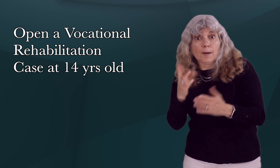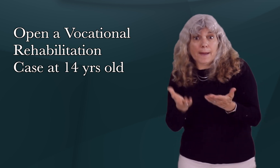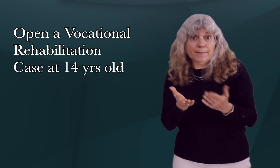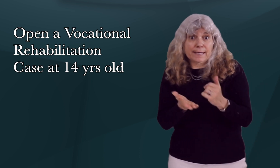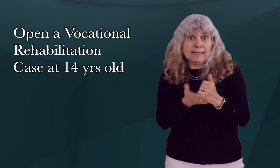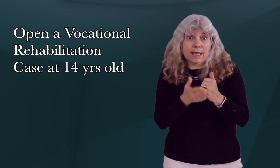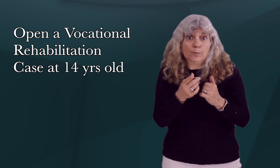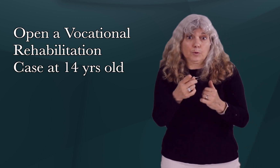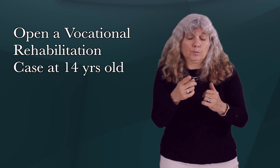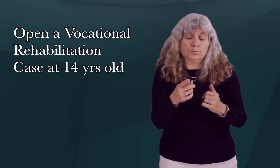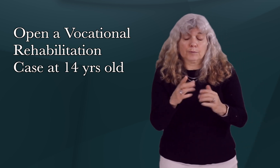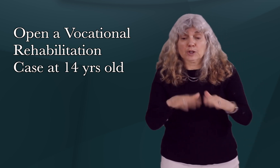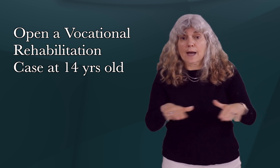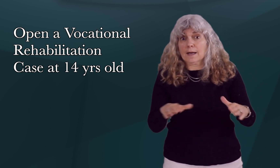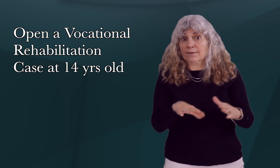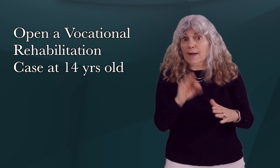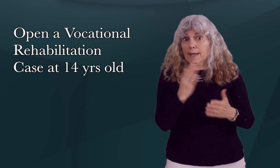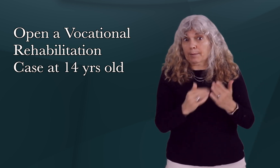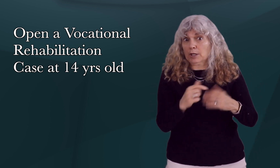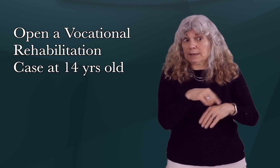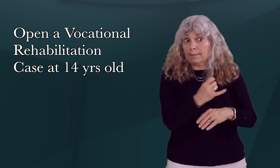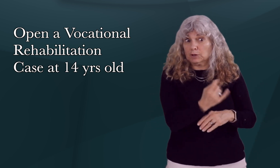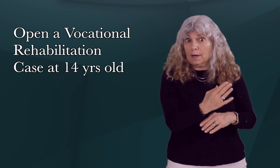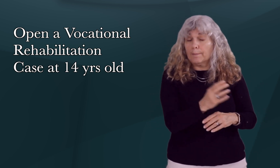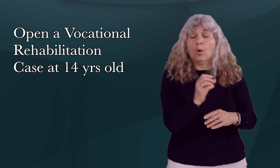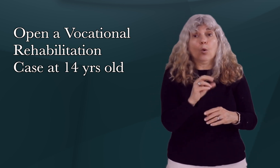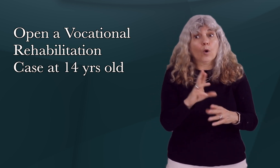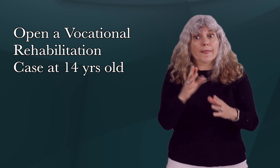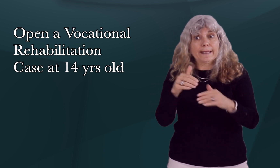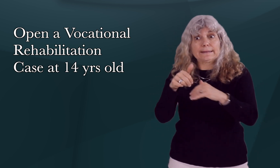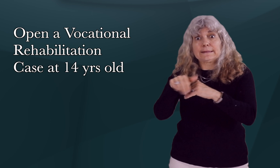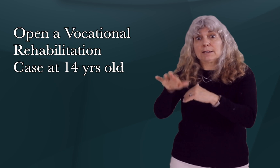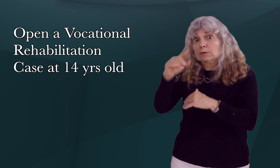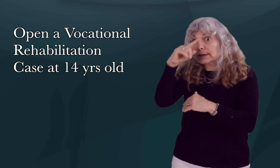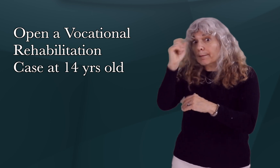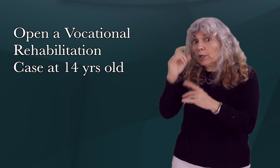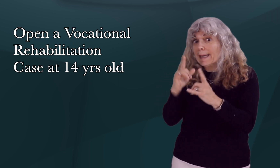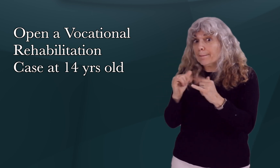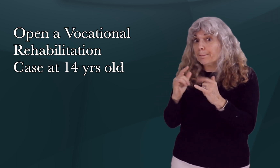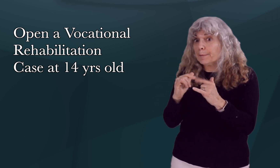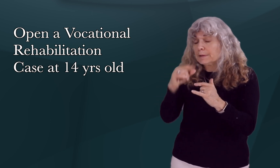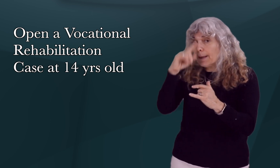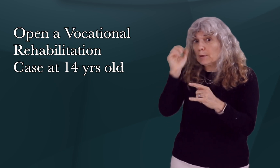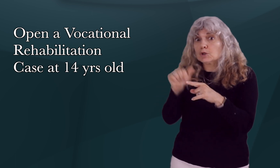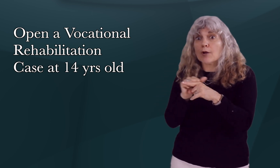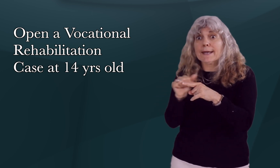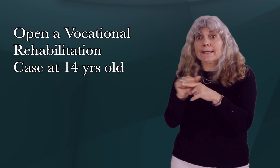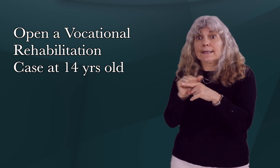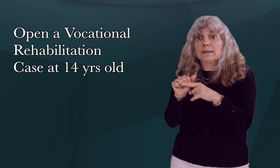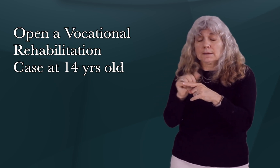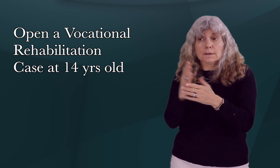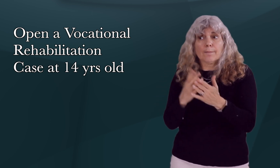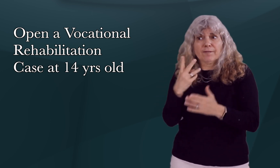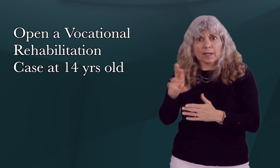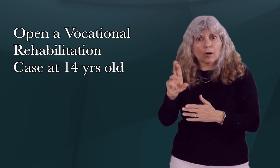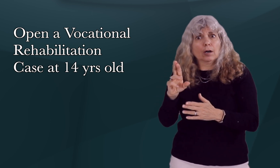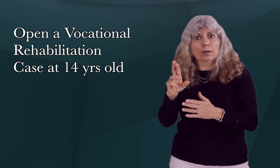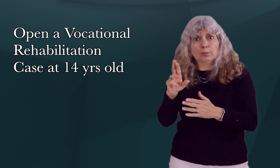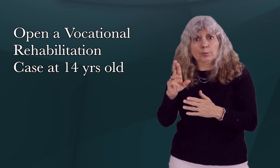VR can help your child find a part-time job, or even send them to summer camp for training.